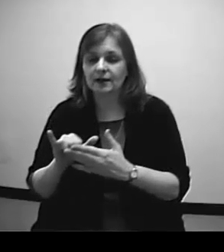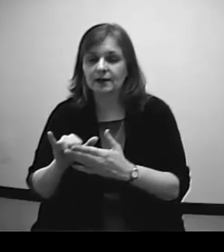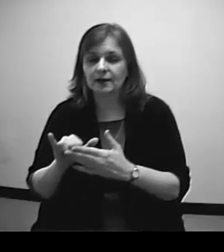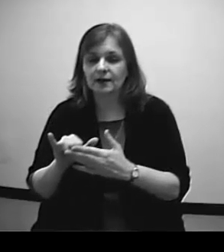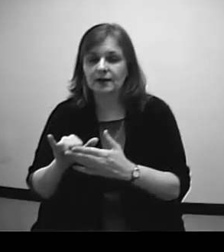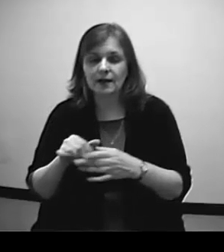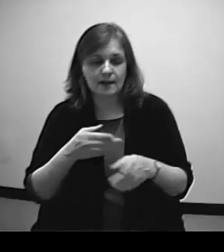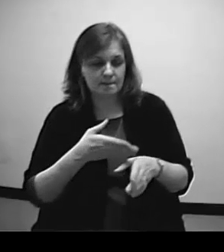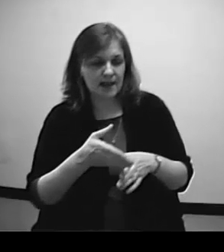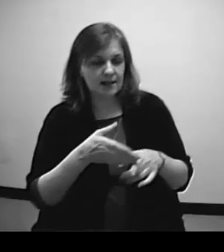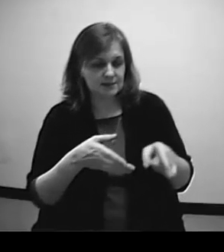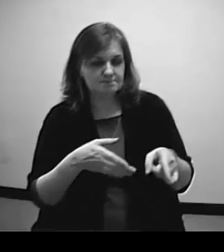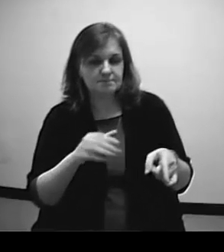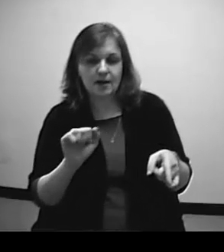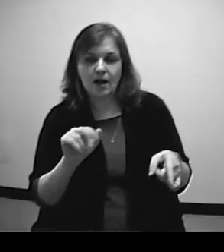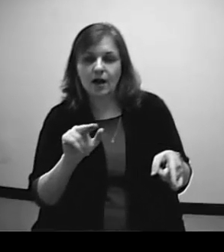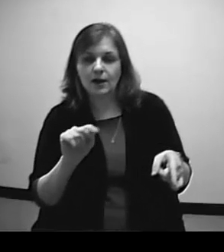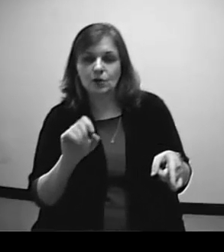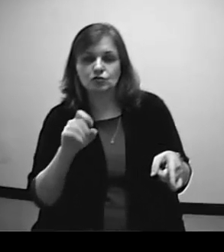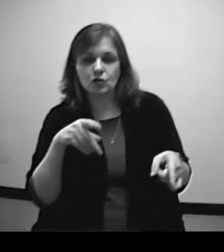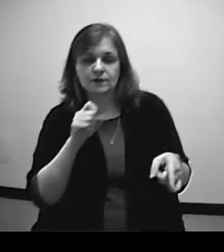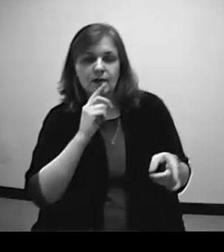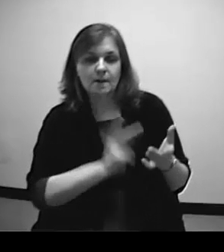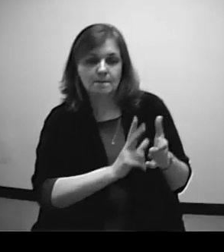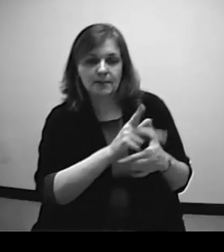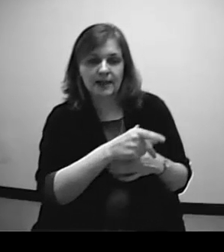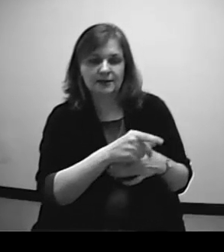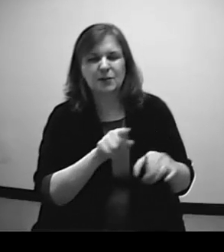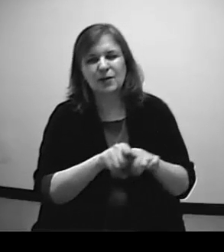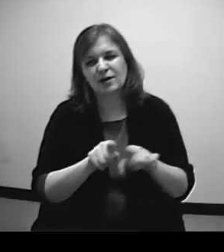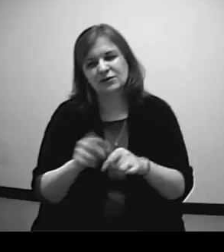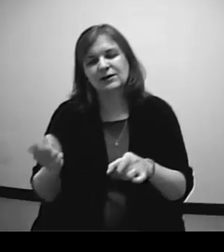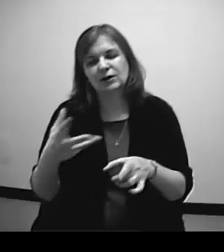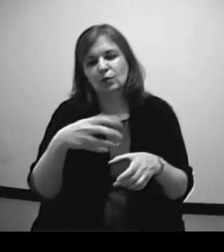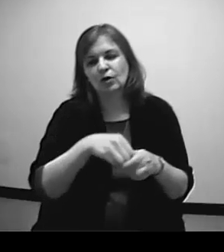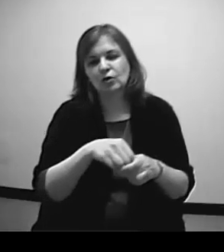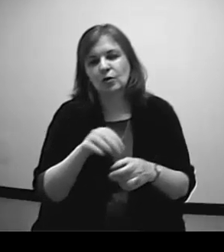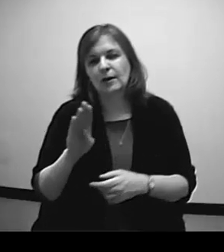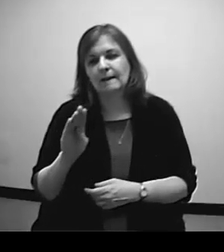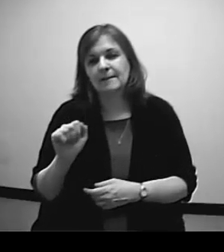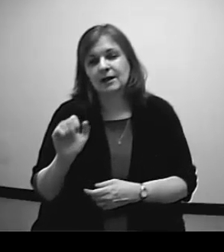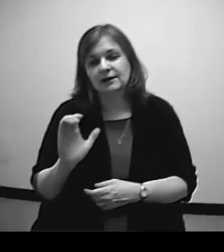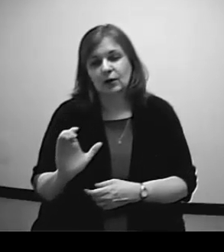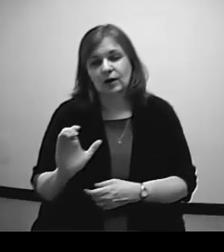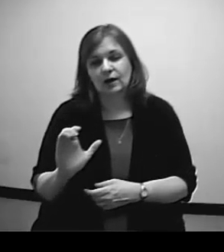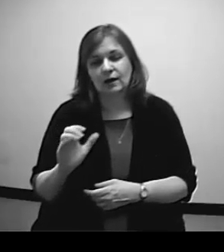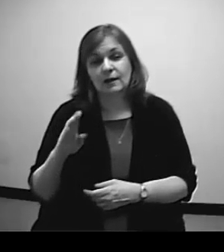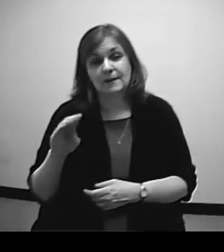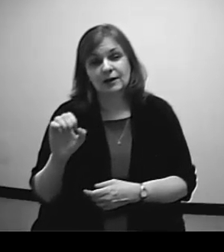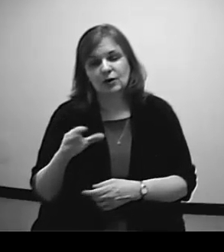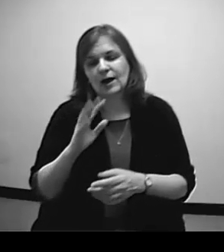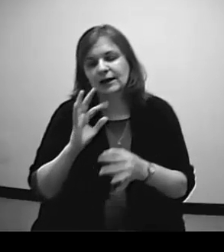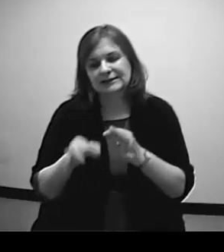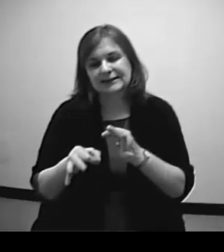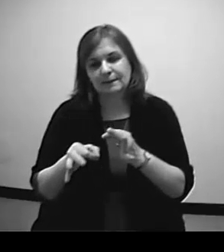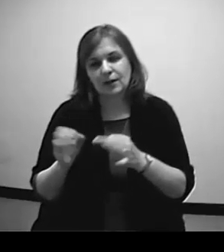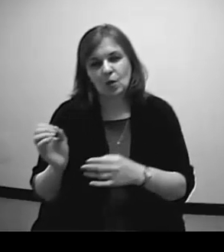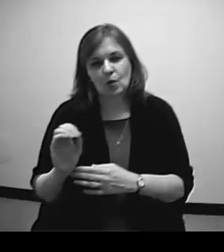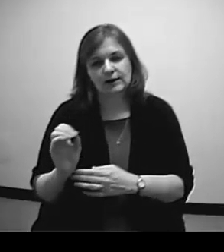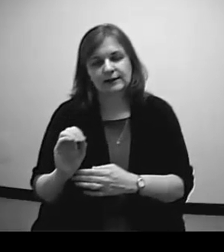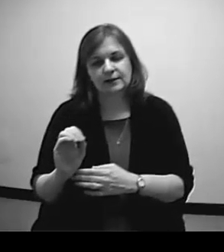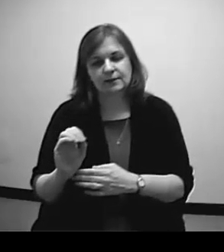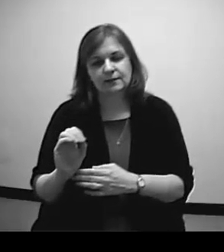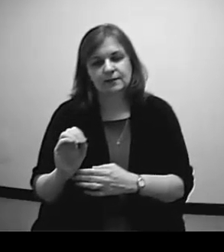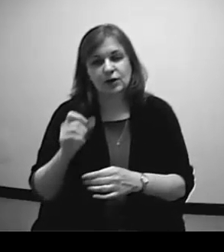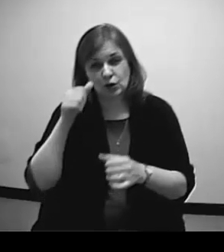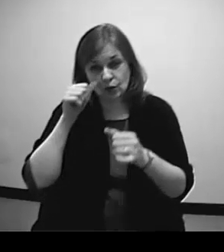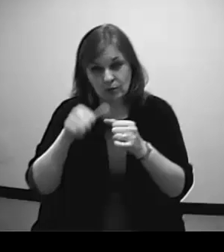plants secondarily we have to think about bacteria -- bacteria are more simple organisms remember